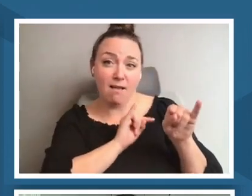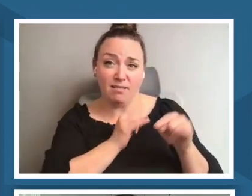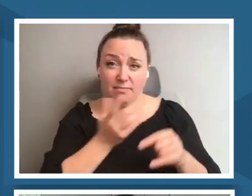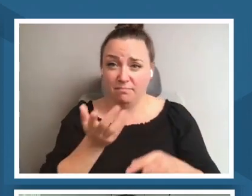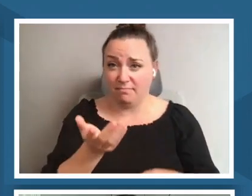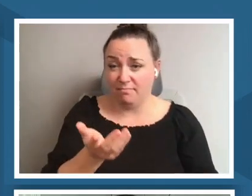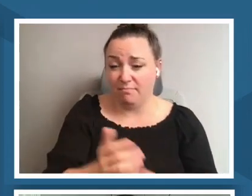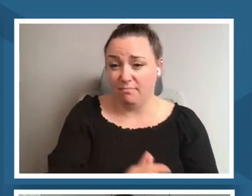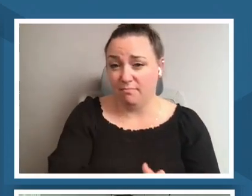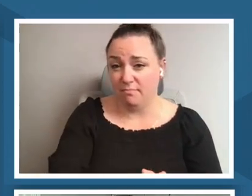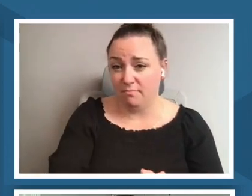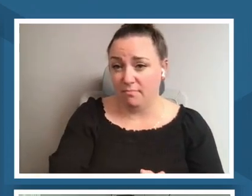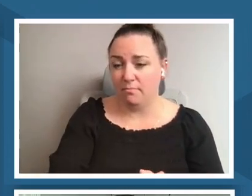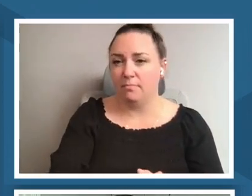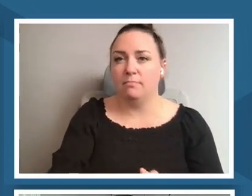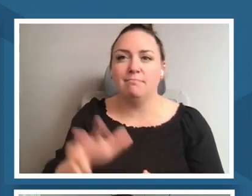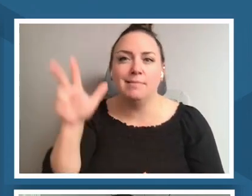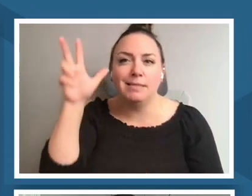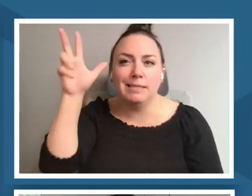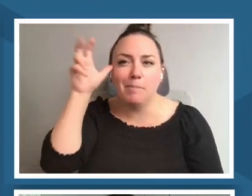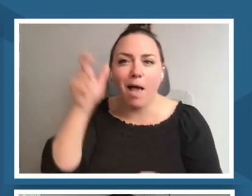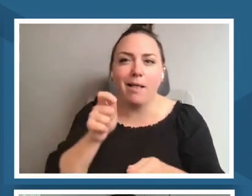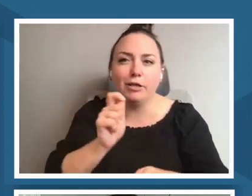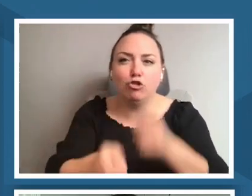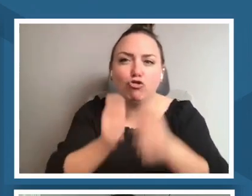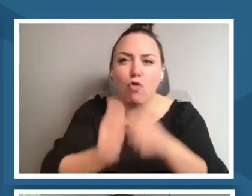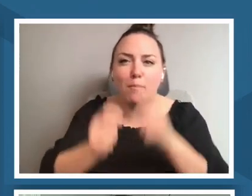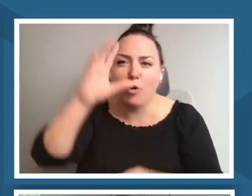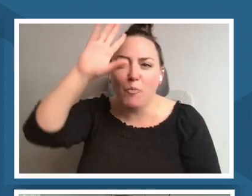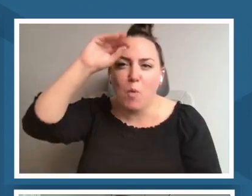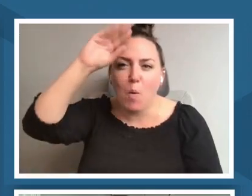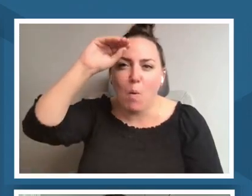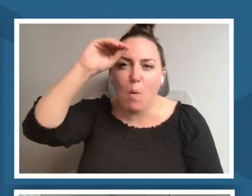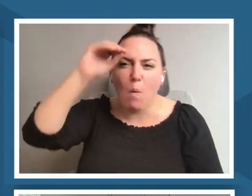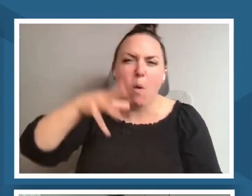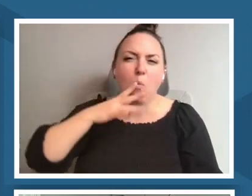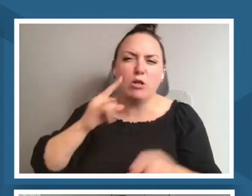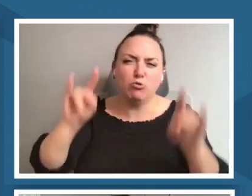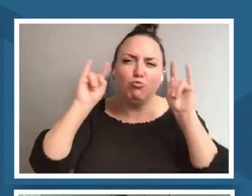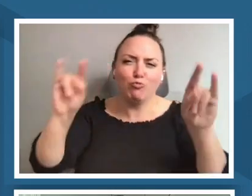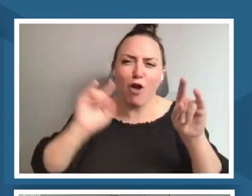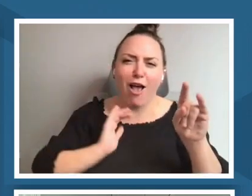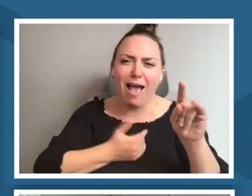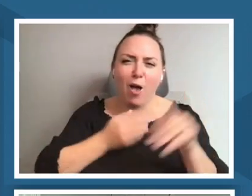a demonic drummer boy he's setting out to rock our world